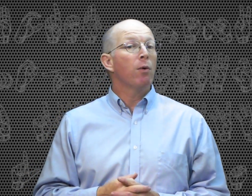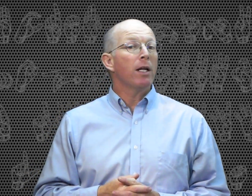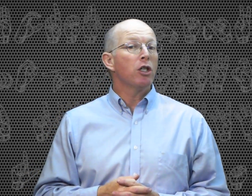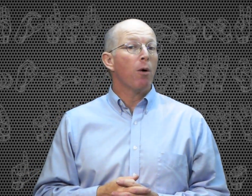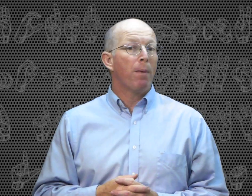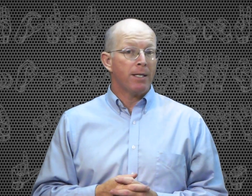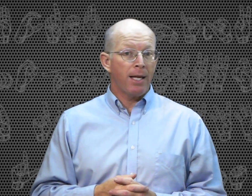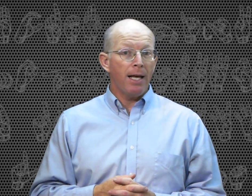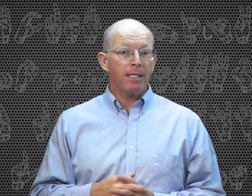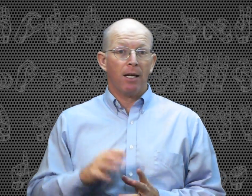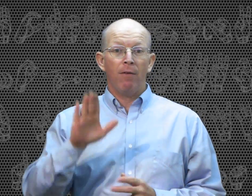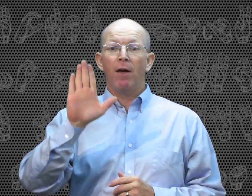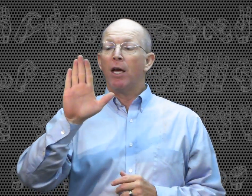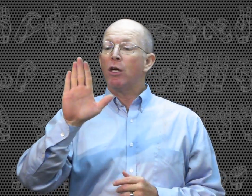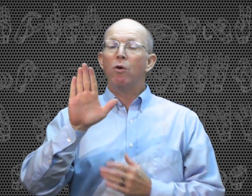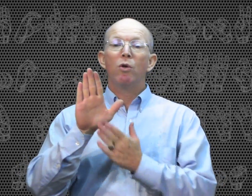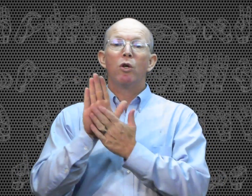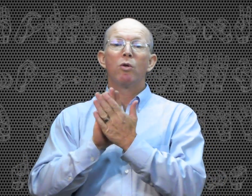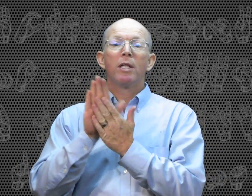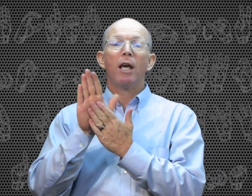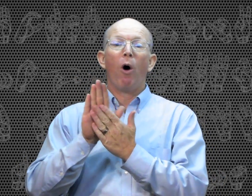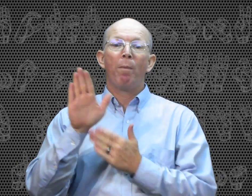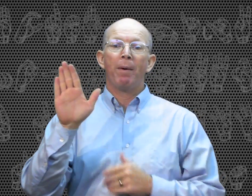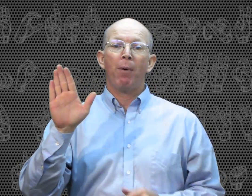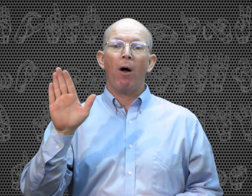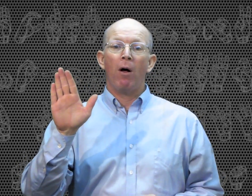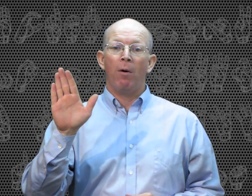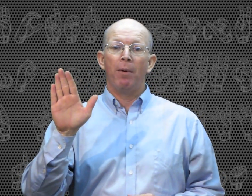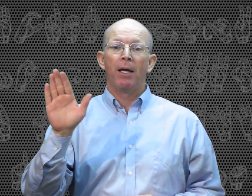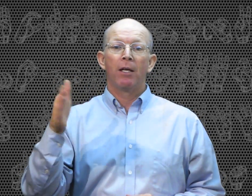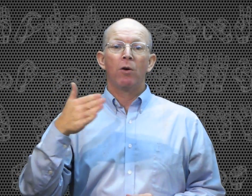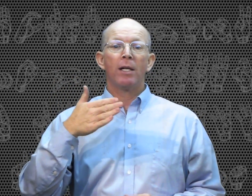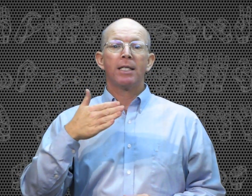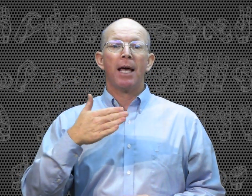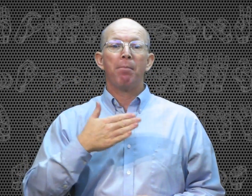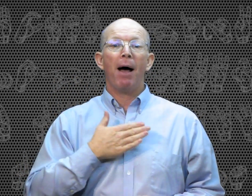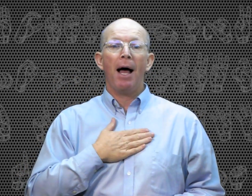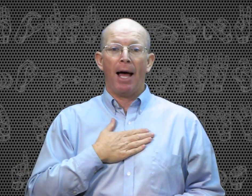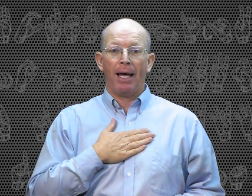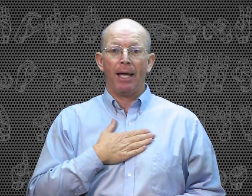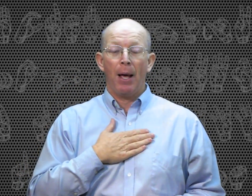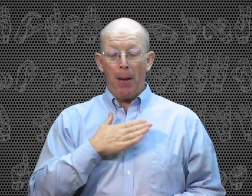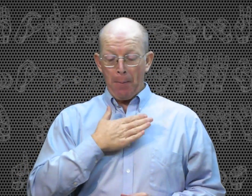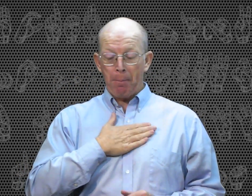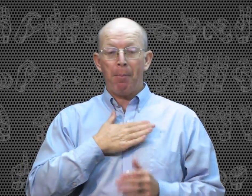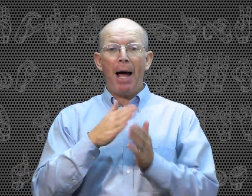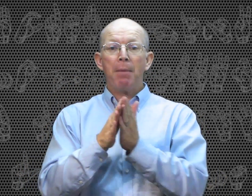Now, if you want to show possessive you use the open palm. You can say MY.